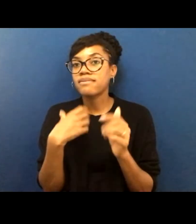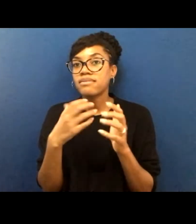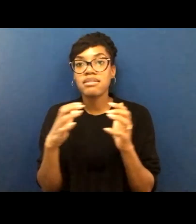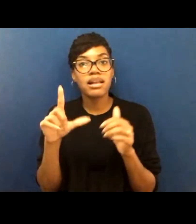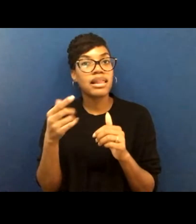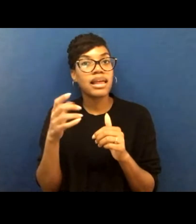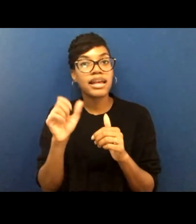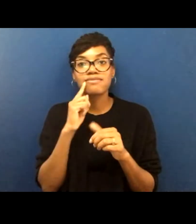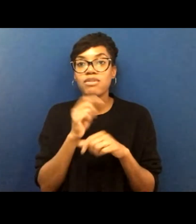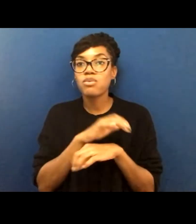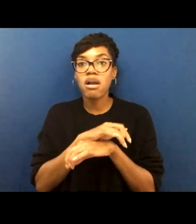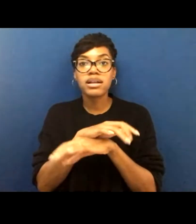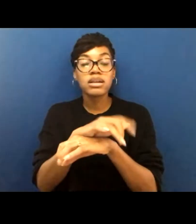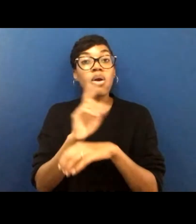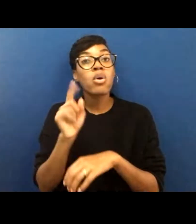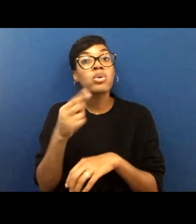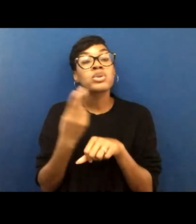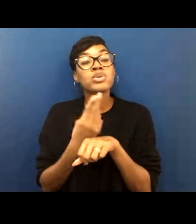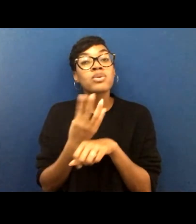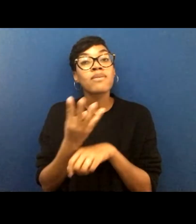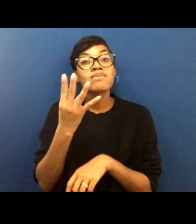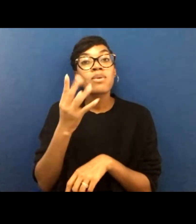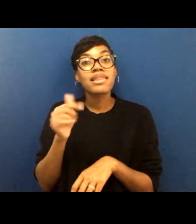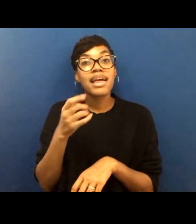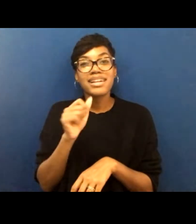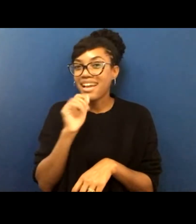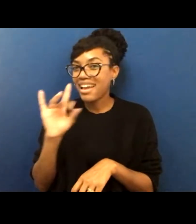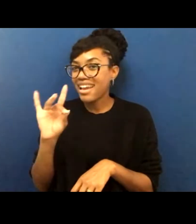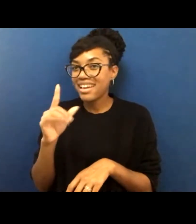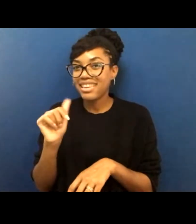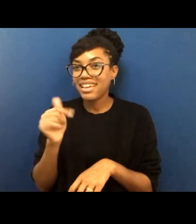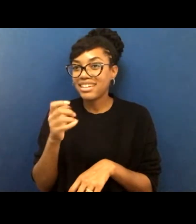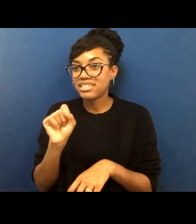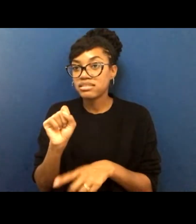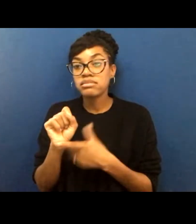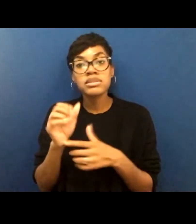They only use four legs for walking, not eight legs. They still have those extra legs,